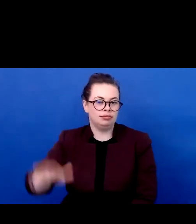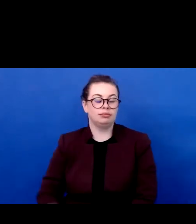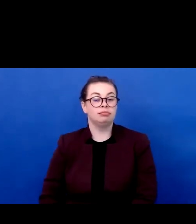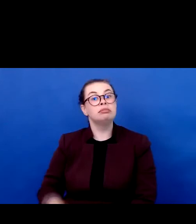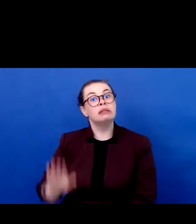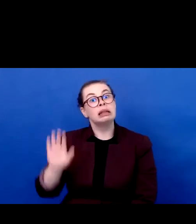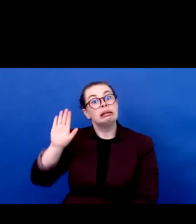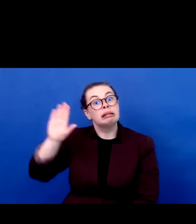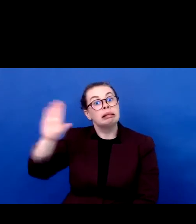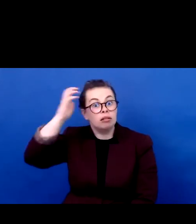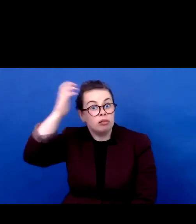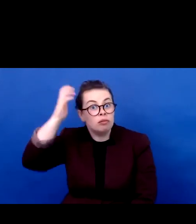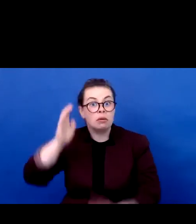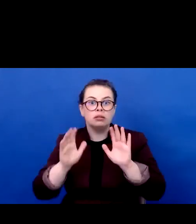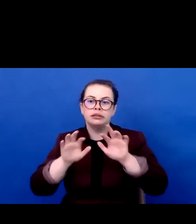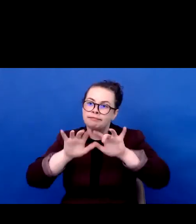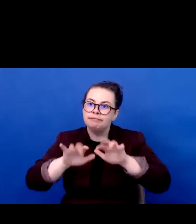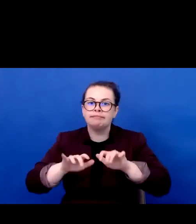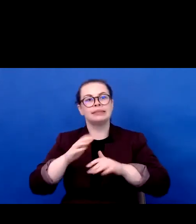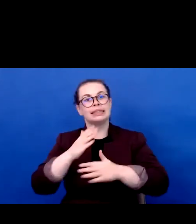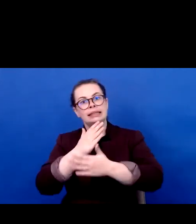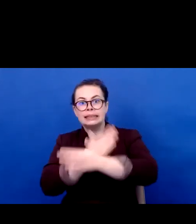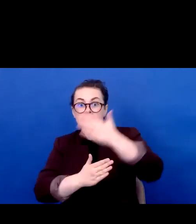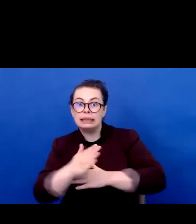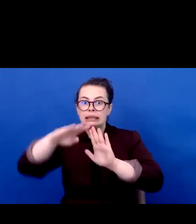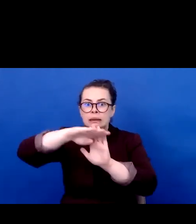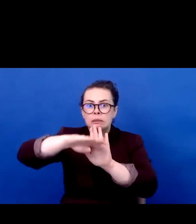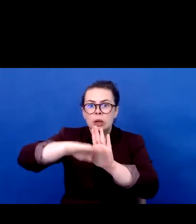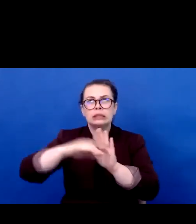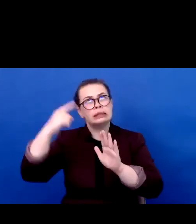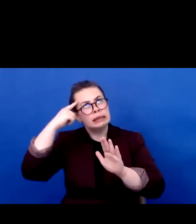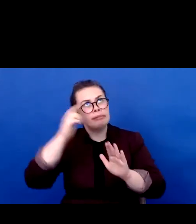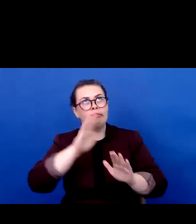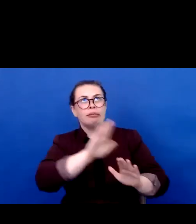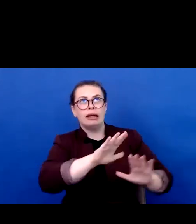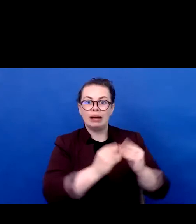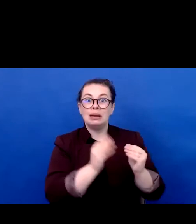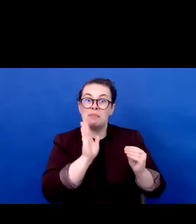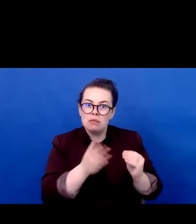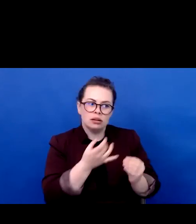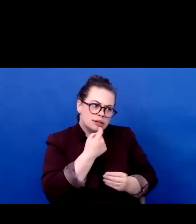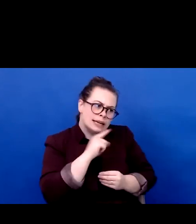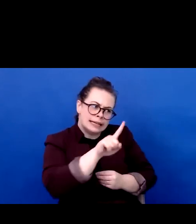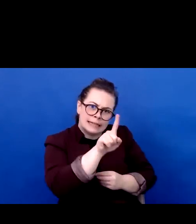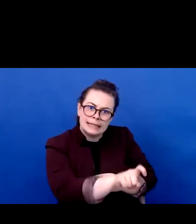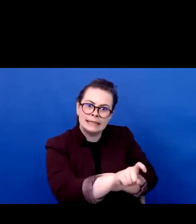with disabilities and their families these policies and programs should be crpd compliant